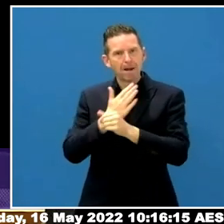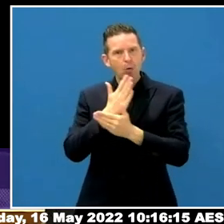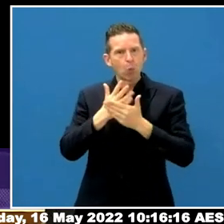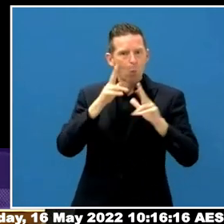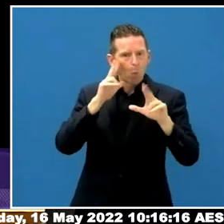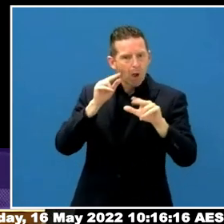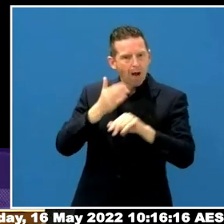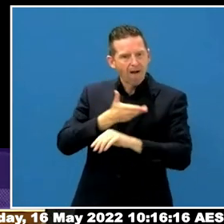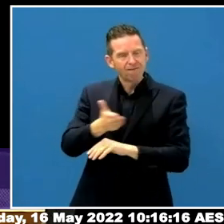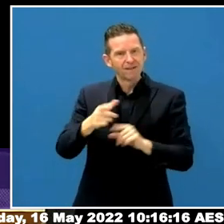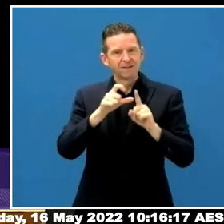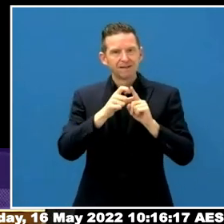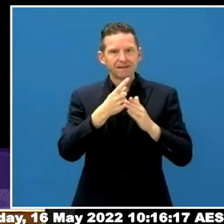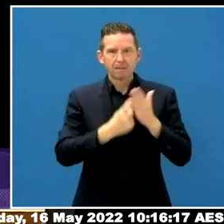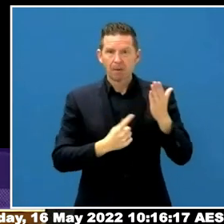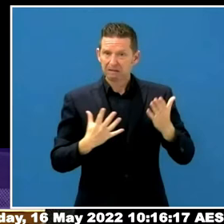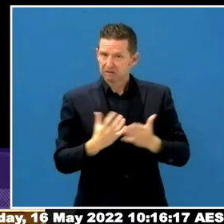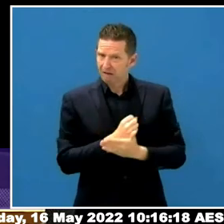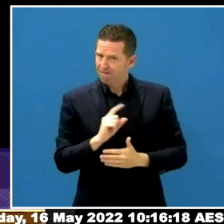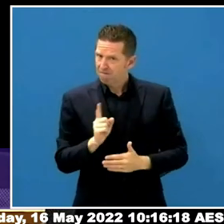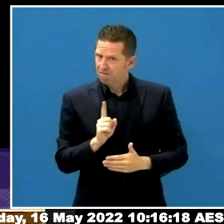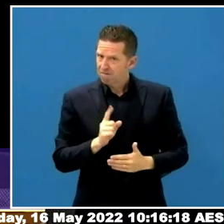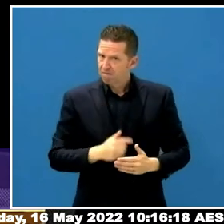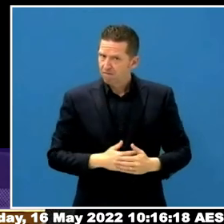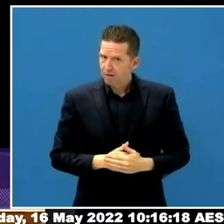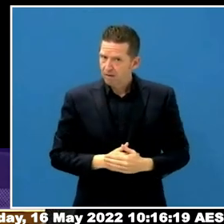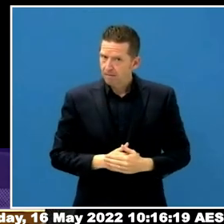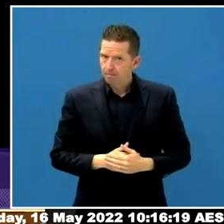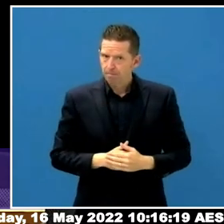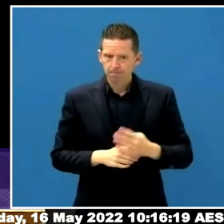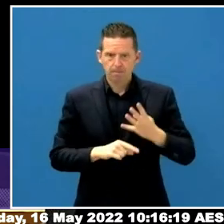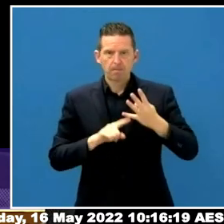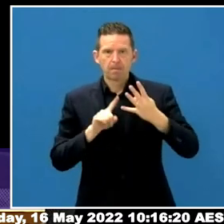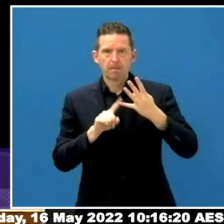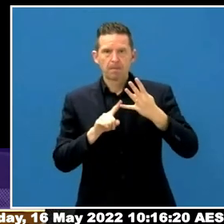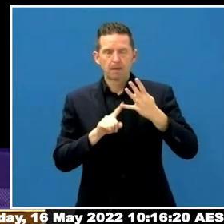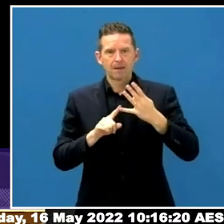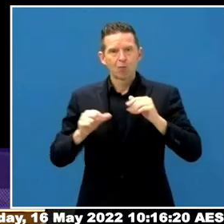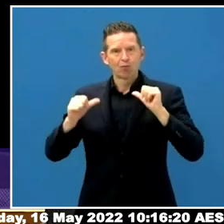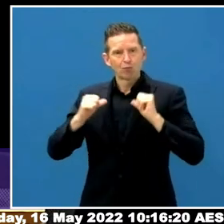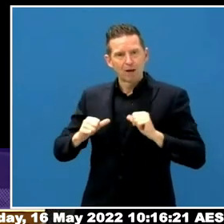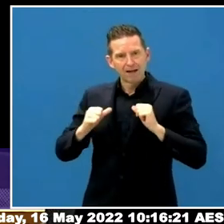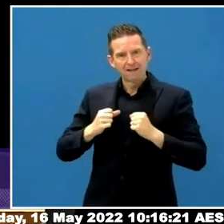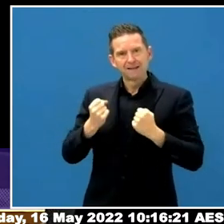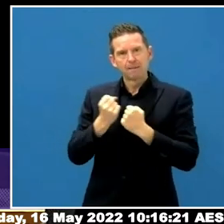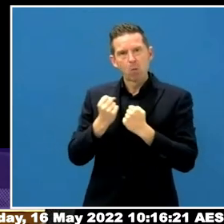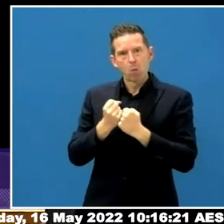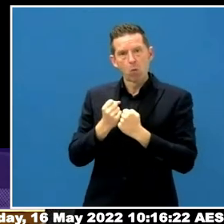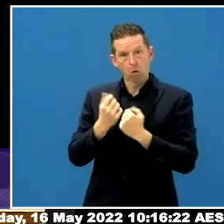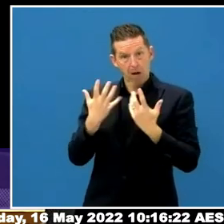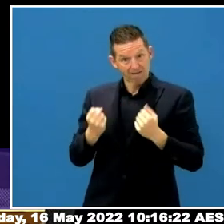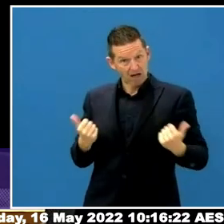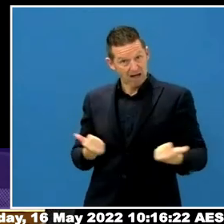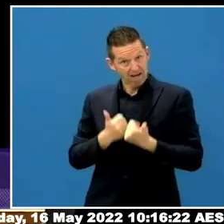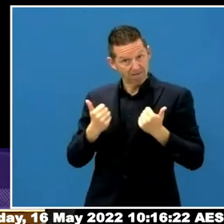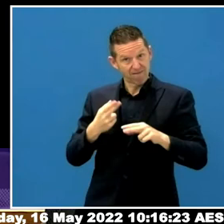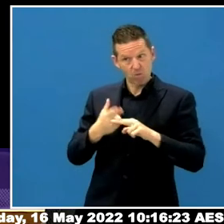Fourthly, the adequacy of the training and support given to Afford's frontline staff so